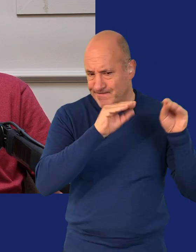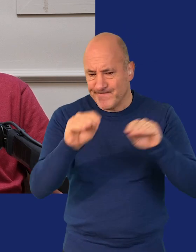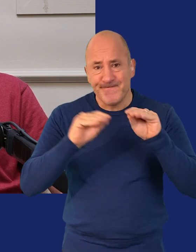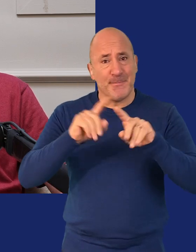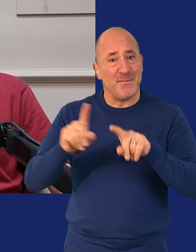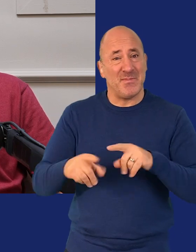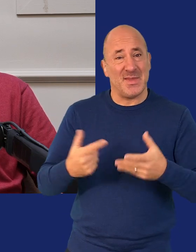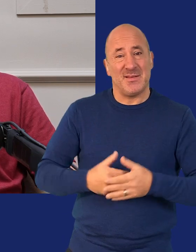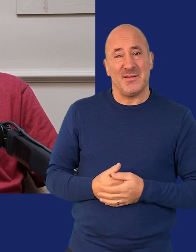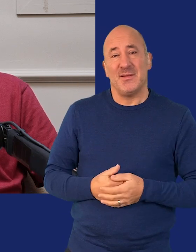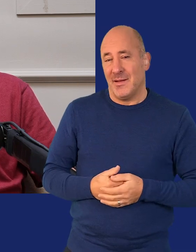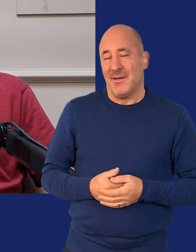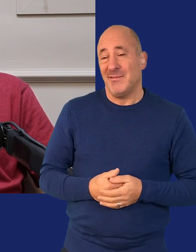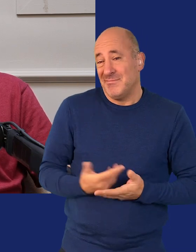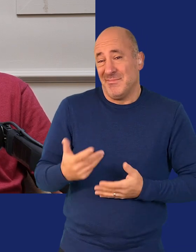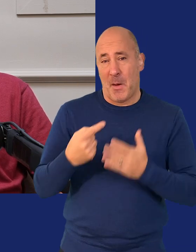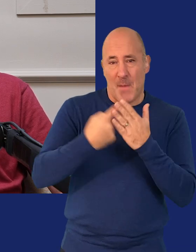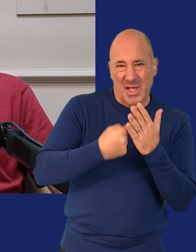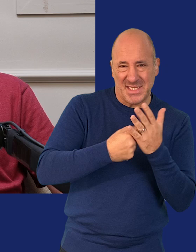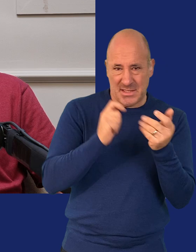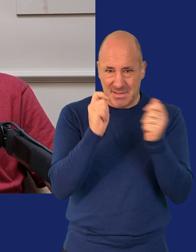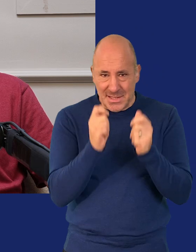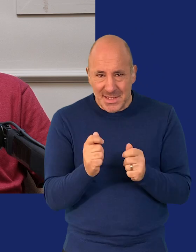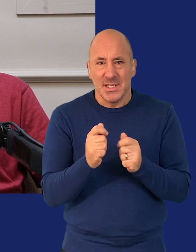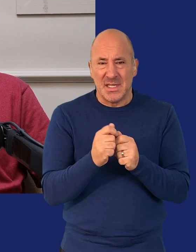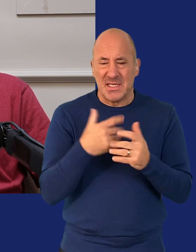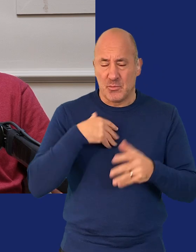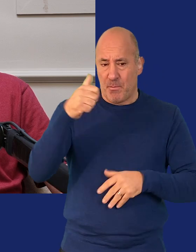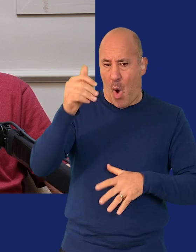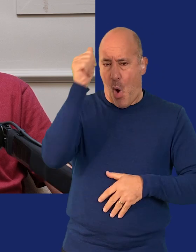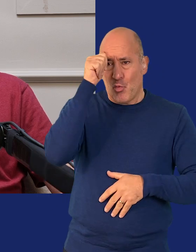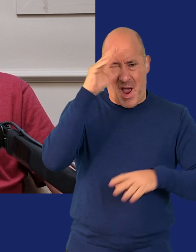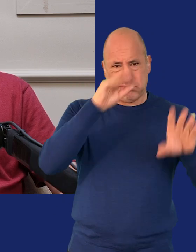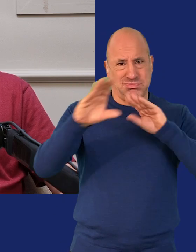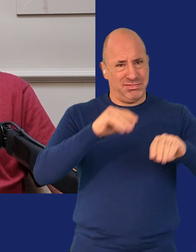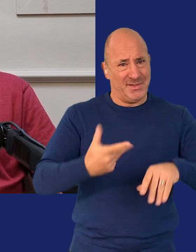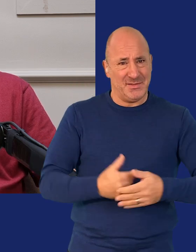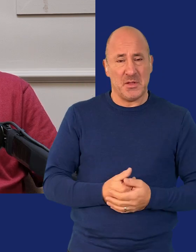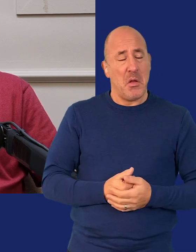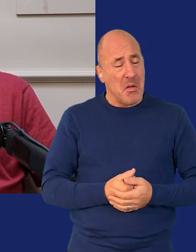So yeah, correcting policies and making sure we raise the awareness. Cool. Um, Paul?